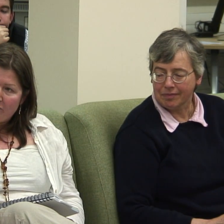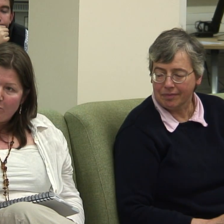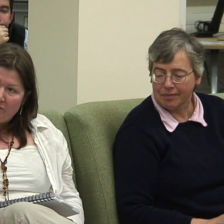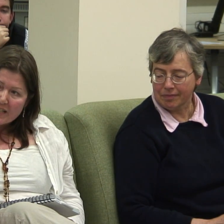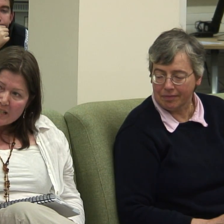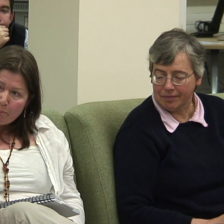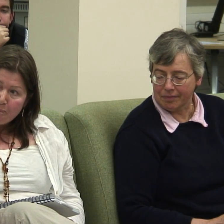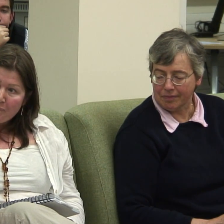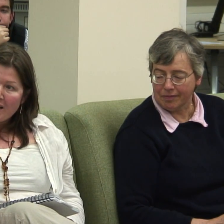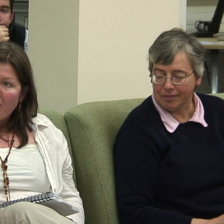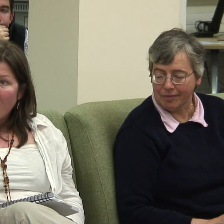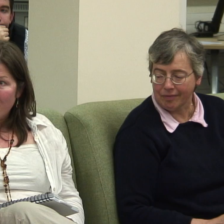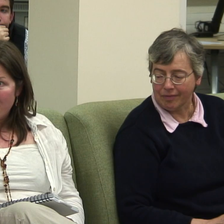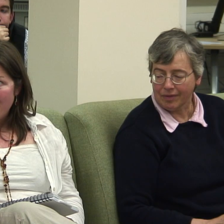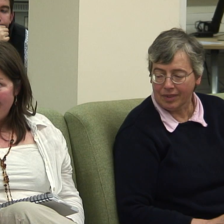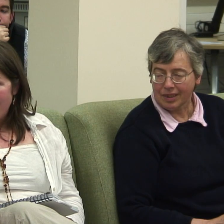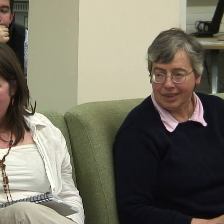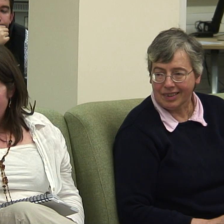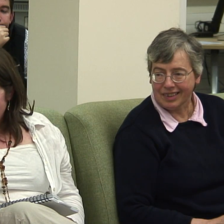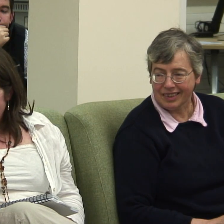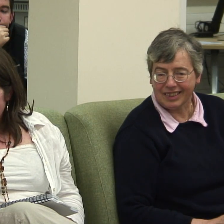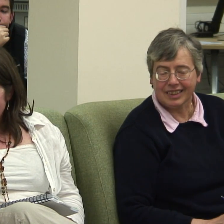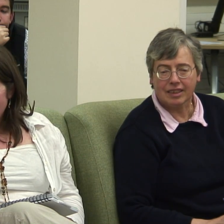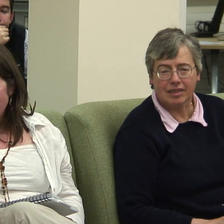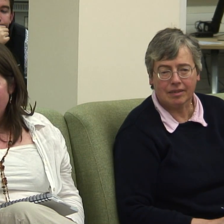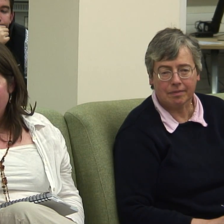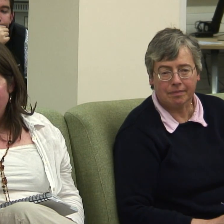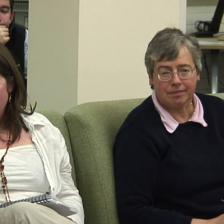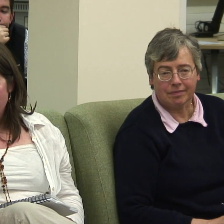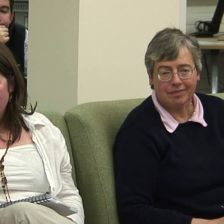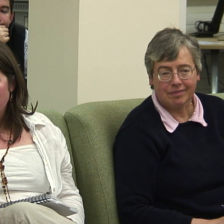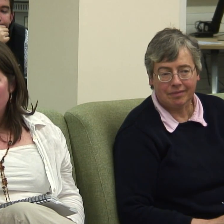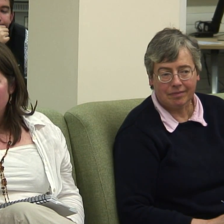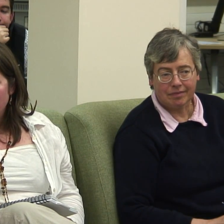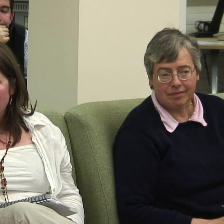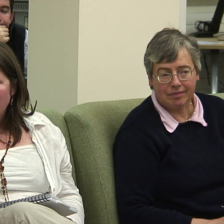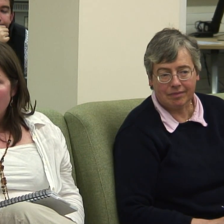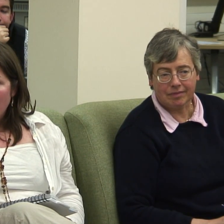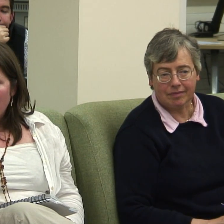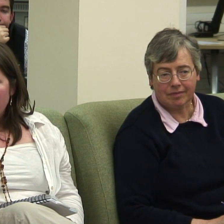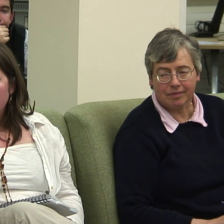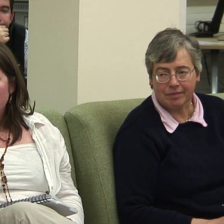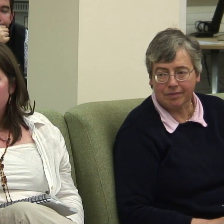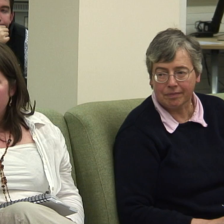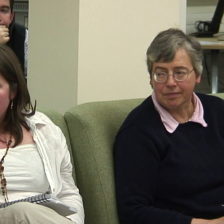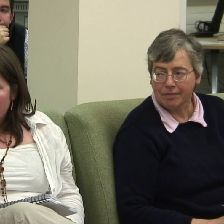from a victim of mental health services, let alone the so-called illness, because I've